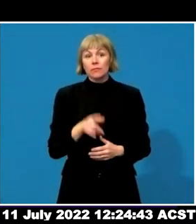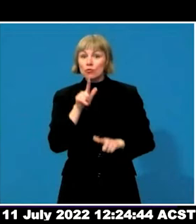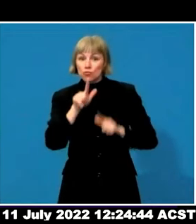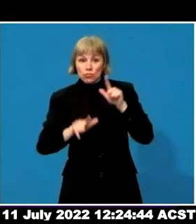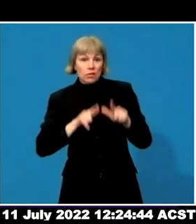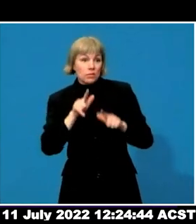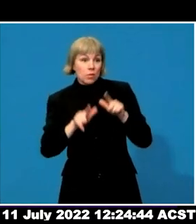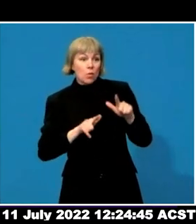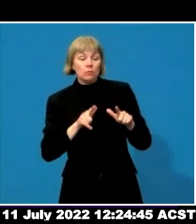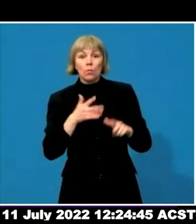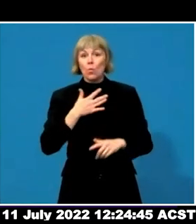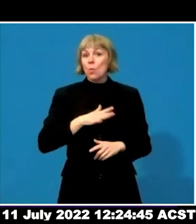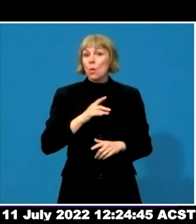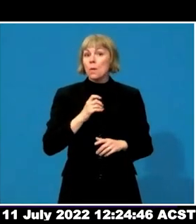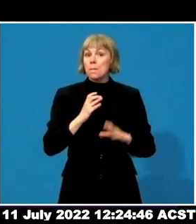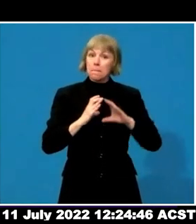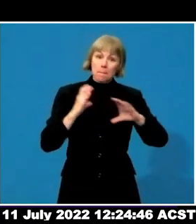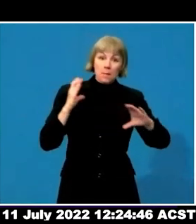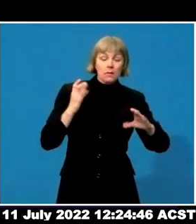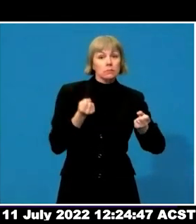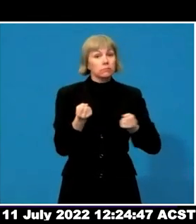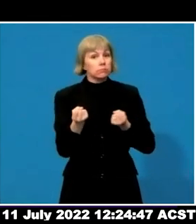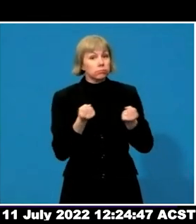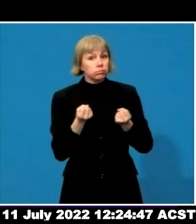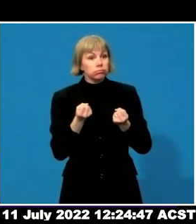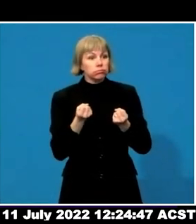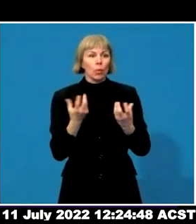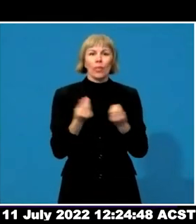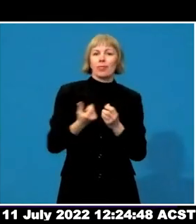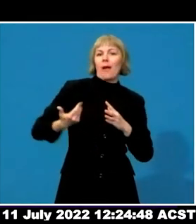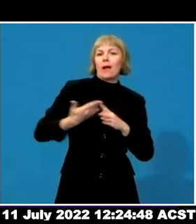to help people with disabilities? Yeah. MS TARRAGO: That would be important?